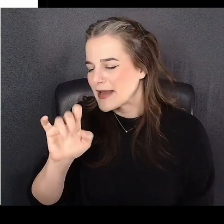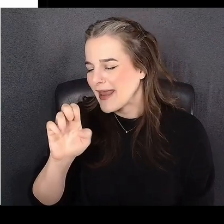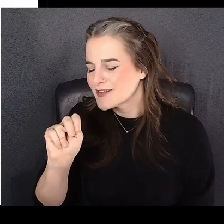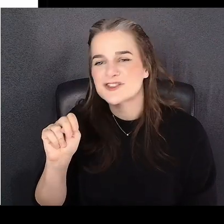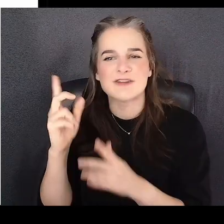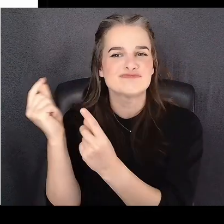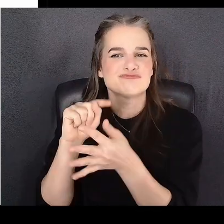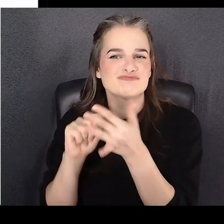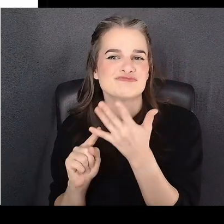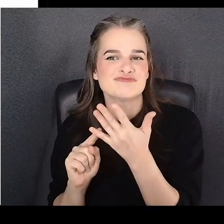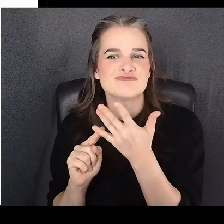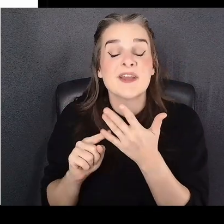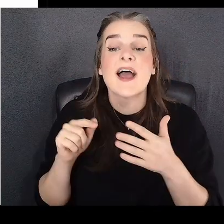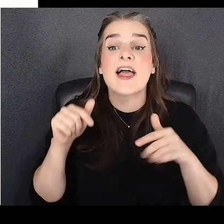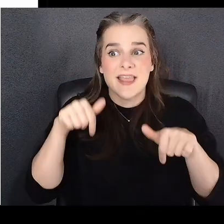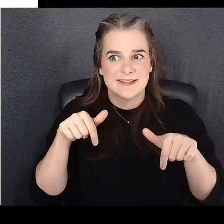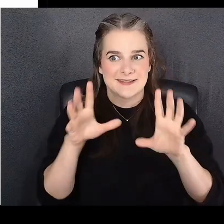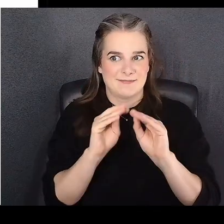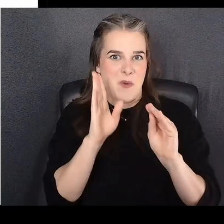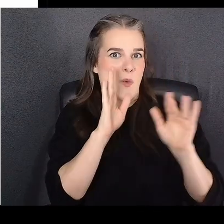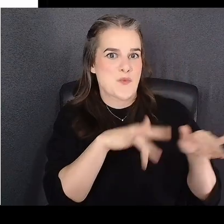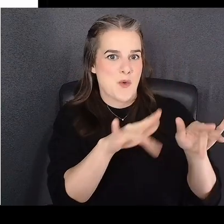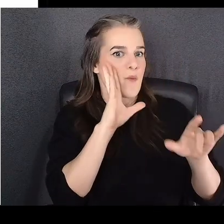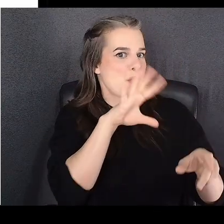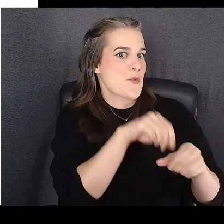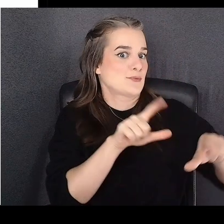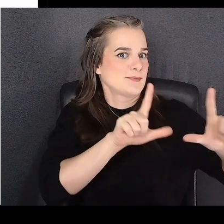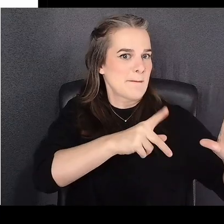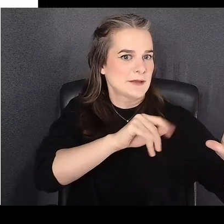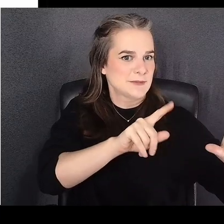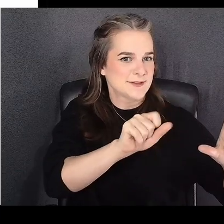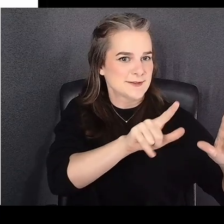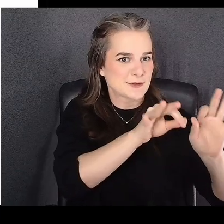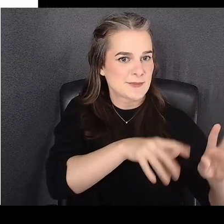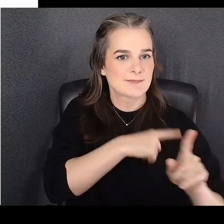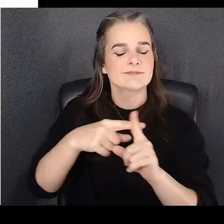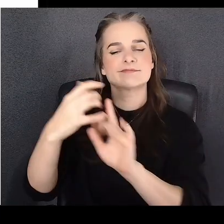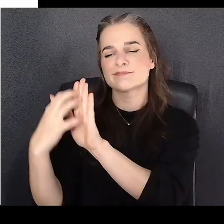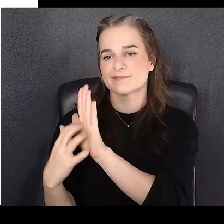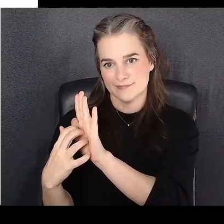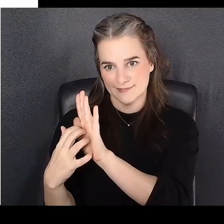will include picture-in-picture ASL interpretation as well as a full transcript.